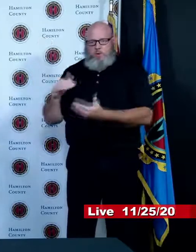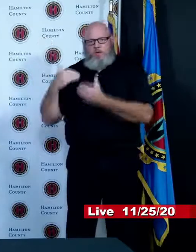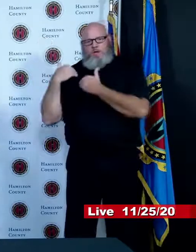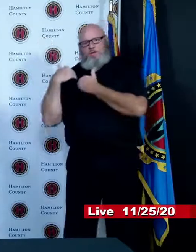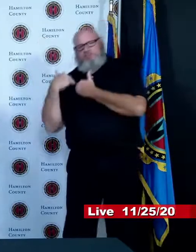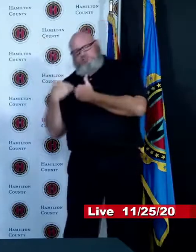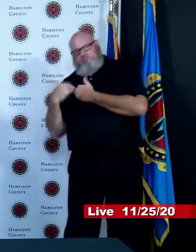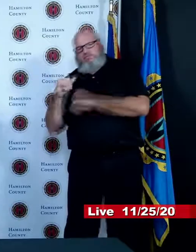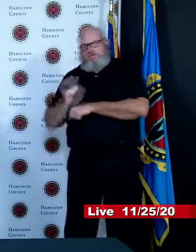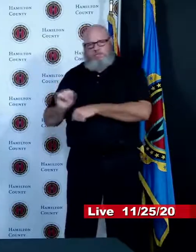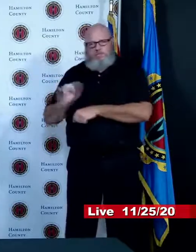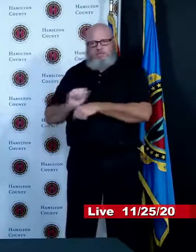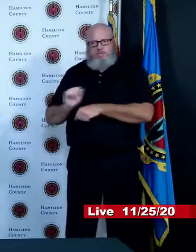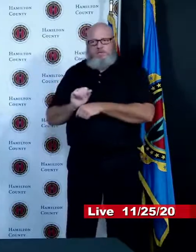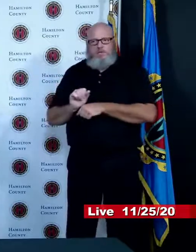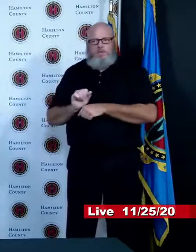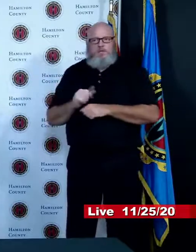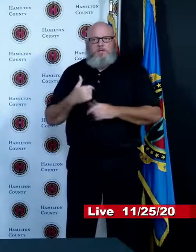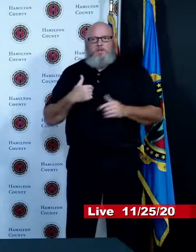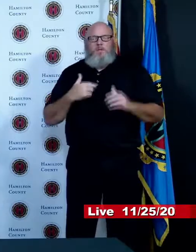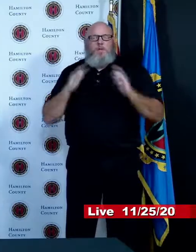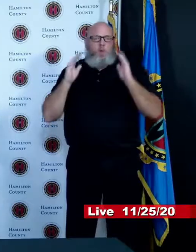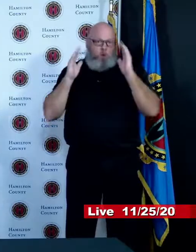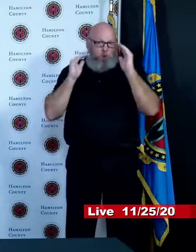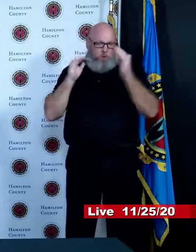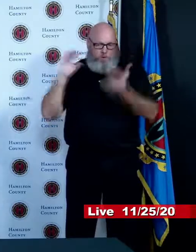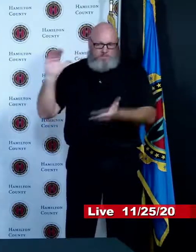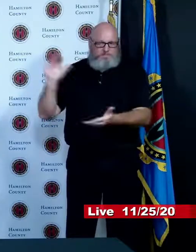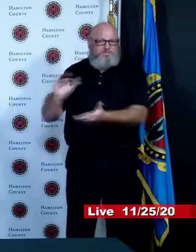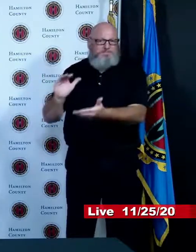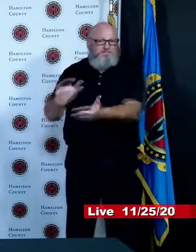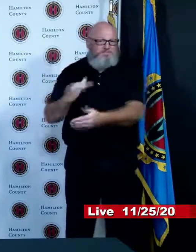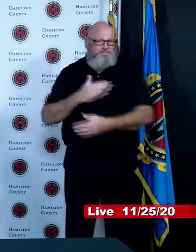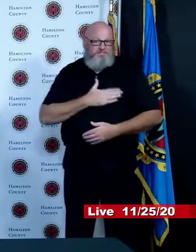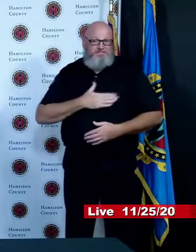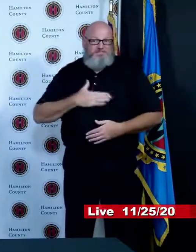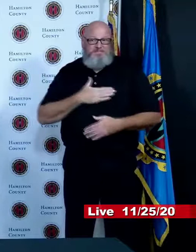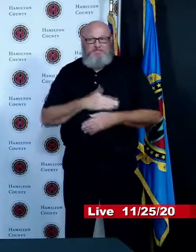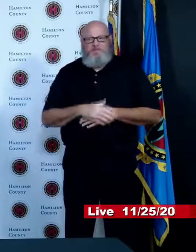remember tomorrow as you're gathering with with grandma and grandpa this is they are the